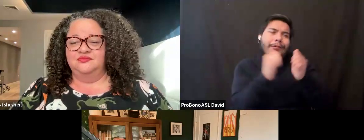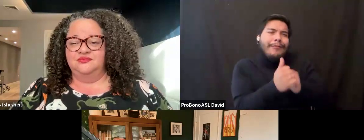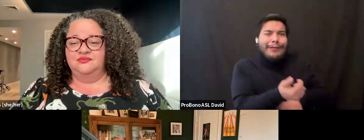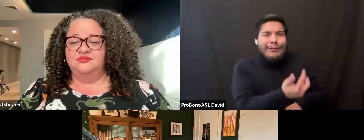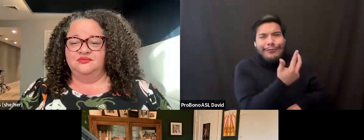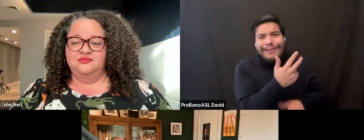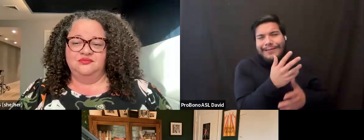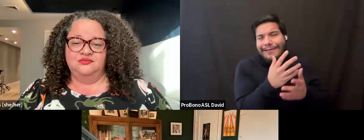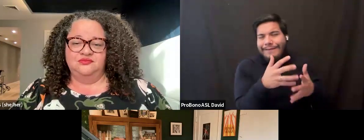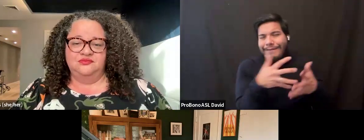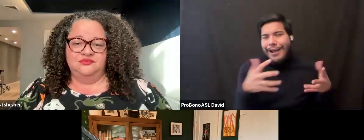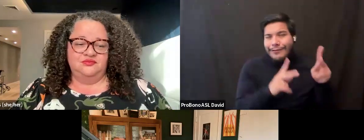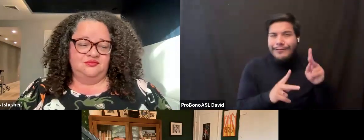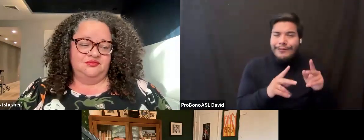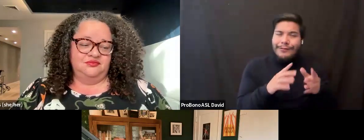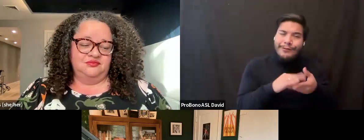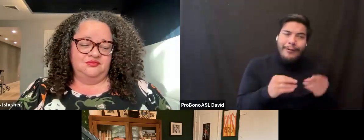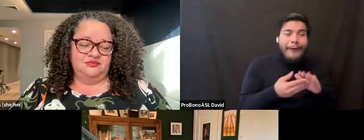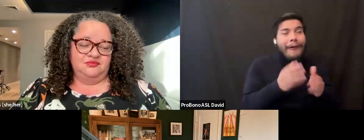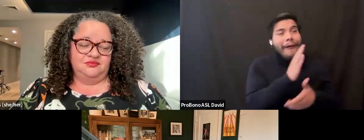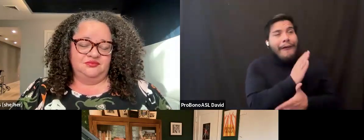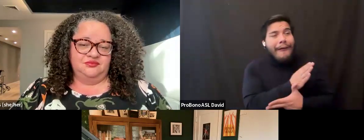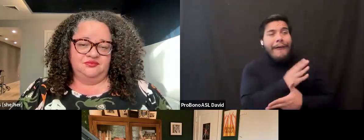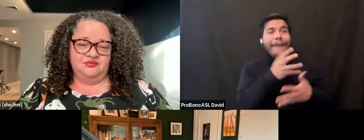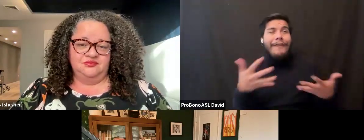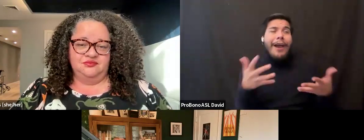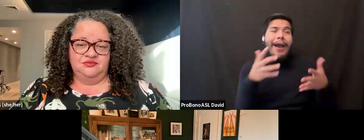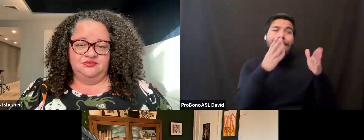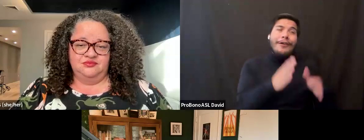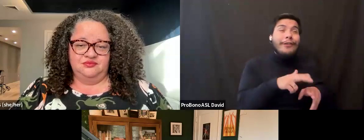which are like fat person loses weight and gains their life back